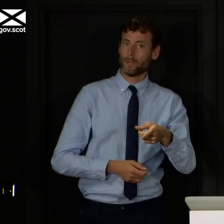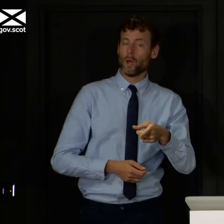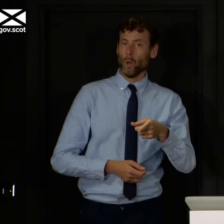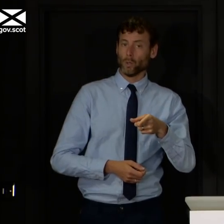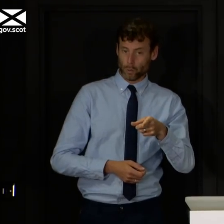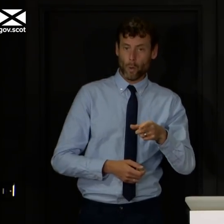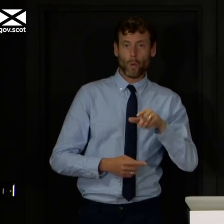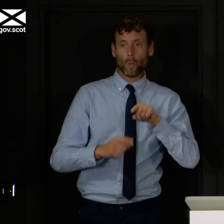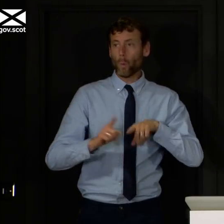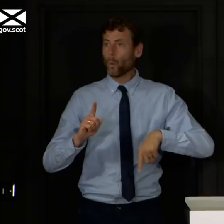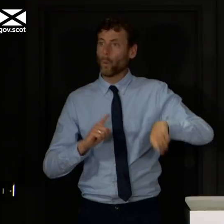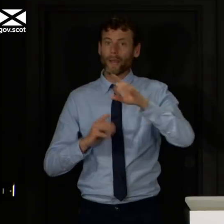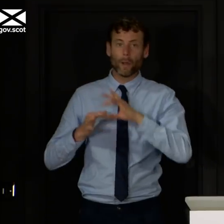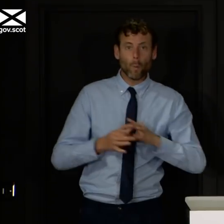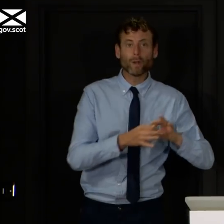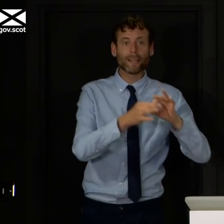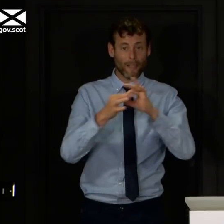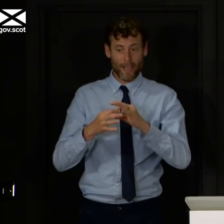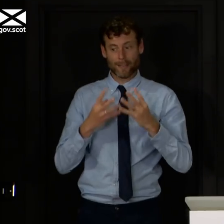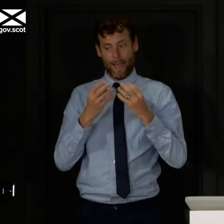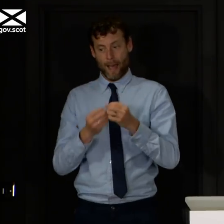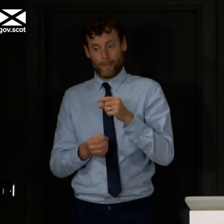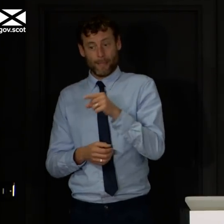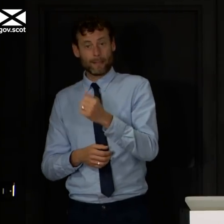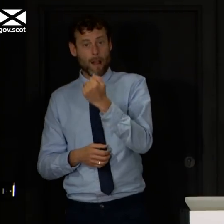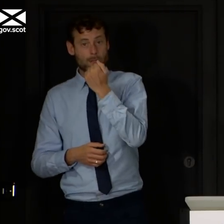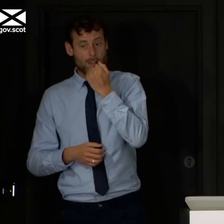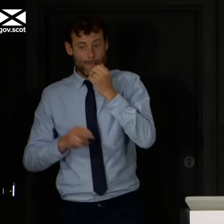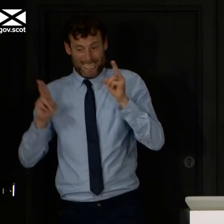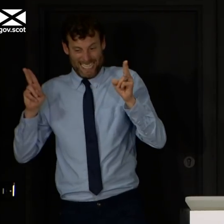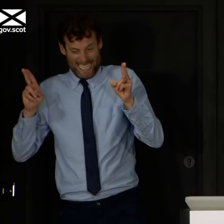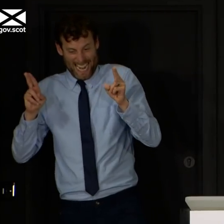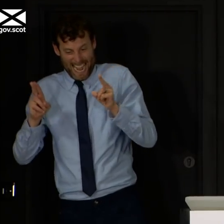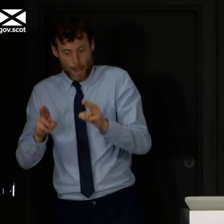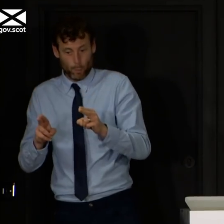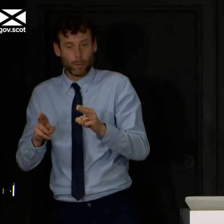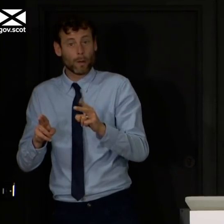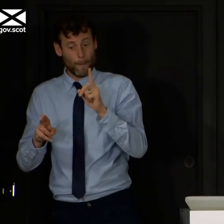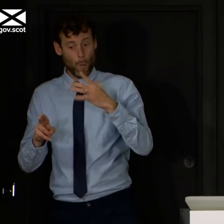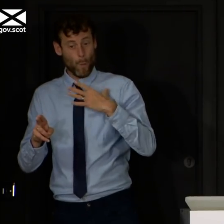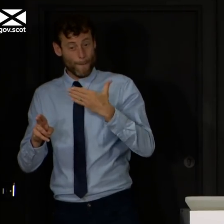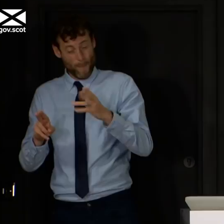actions we are taking has got this virus in retreat. To keep it in retreat, the keep it